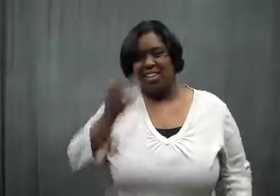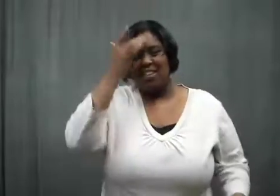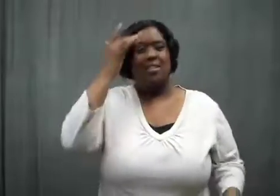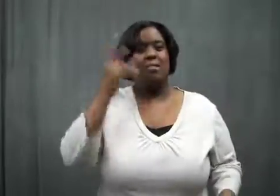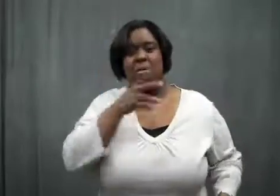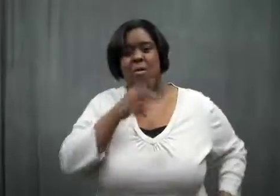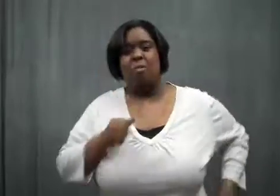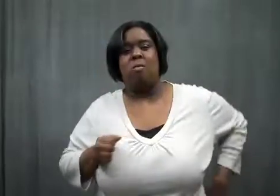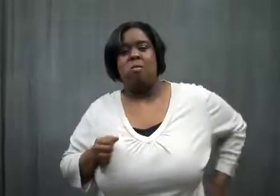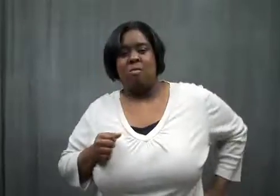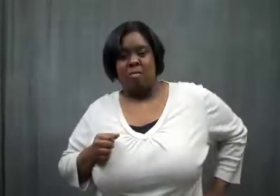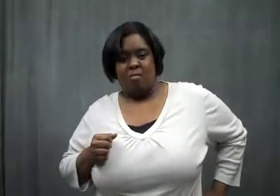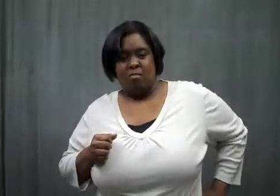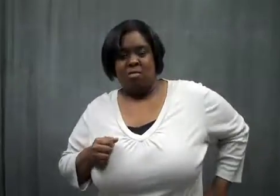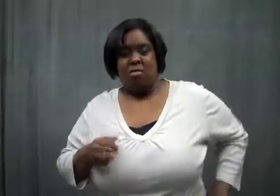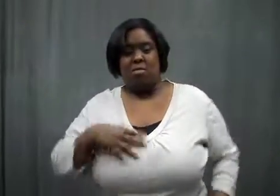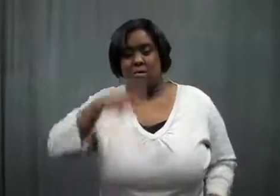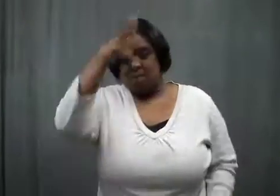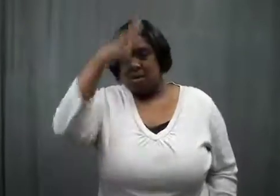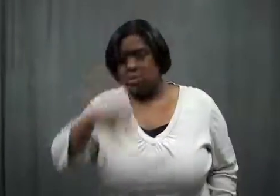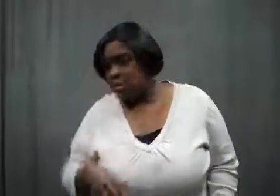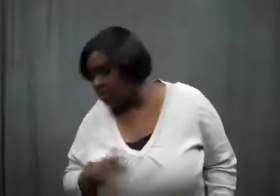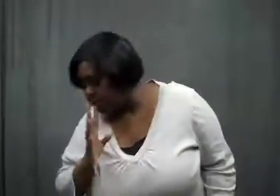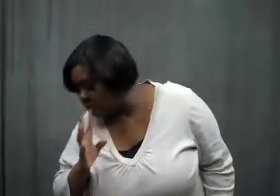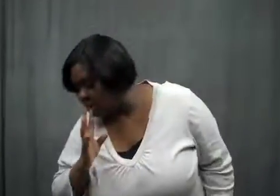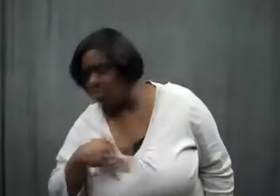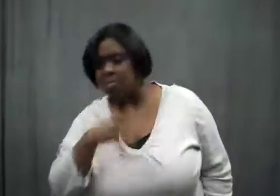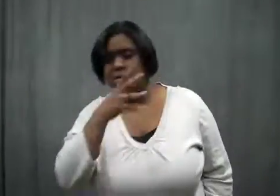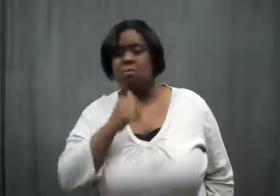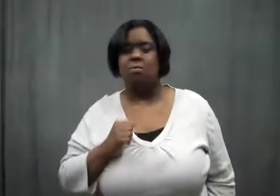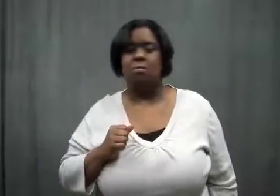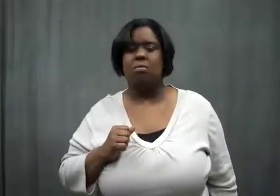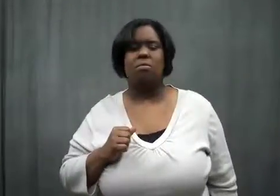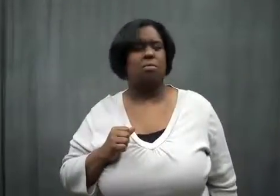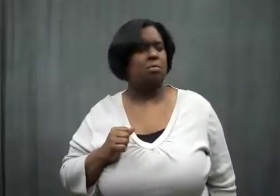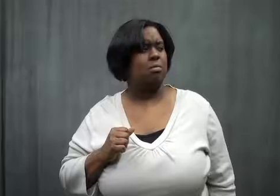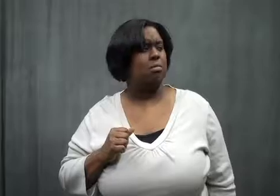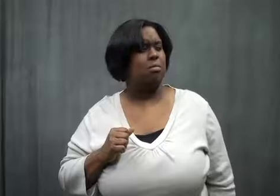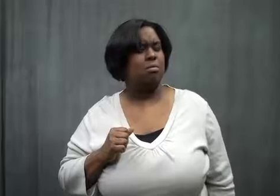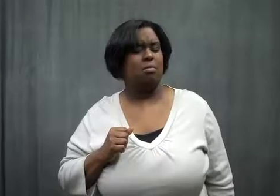My mother looked at me. My father said something to her.